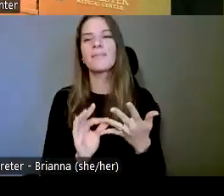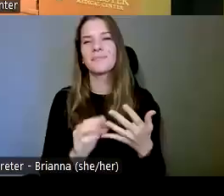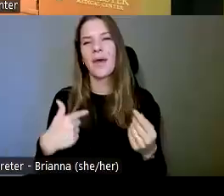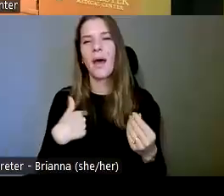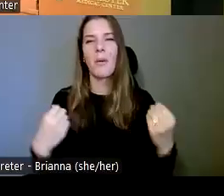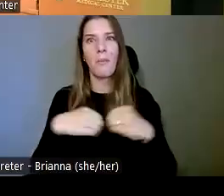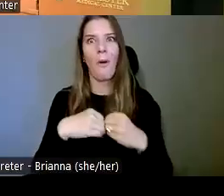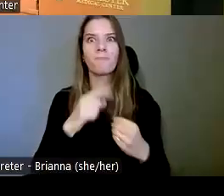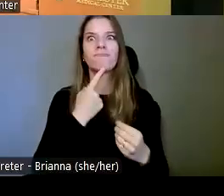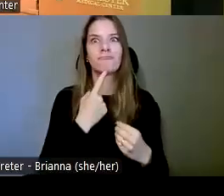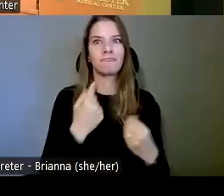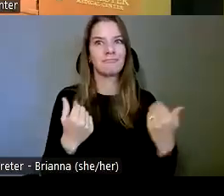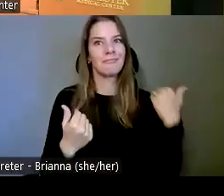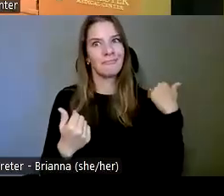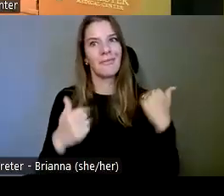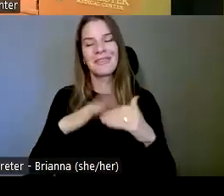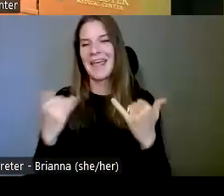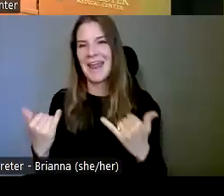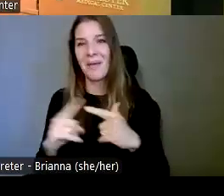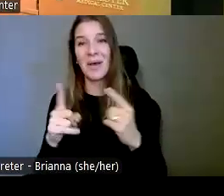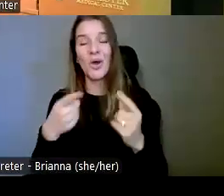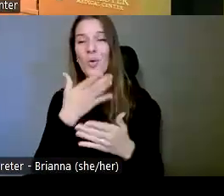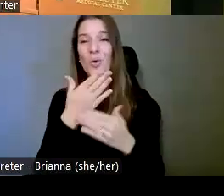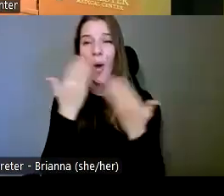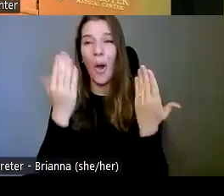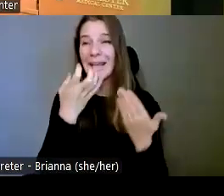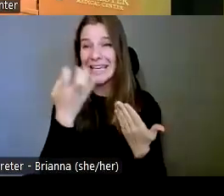but we didn't have heating or air conditioning in them. We didn't have internet access. The whole